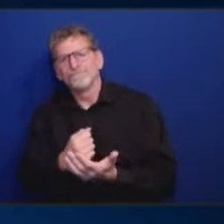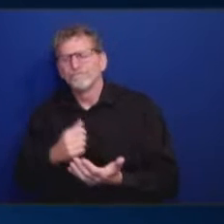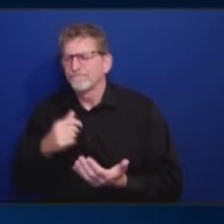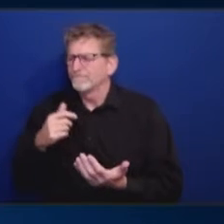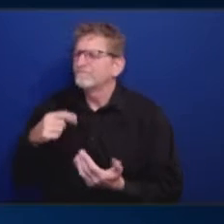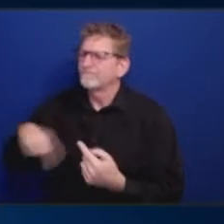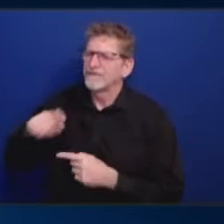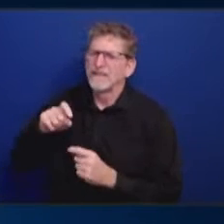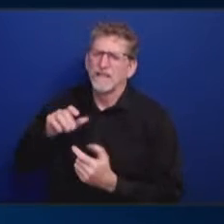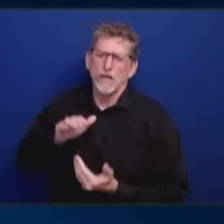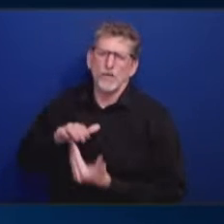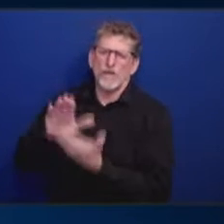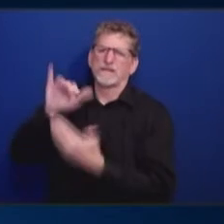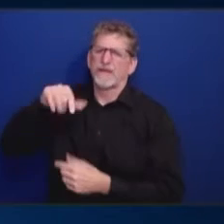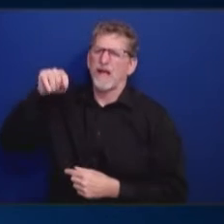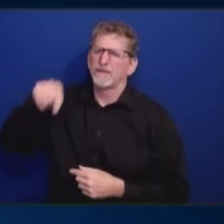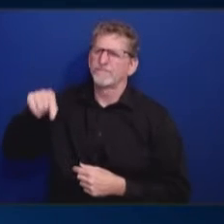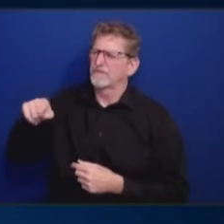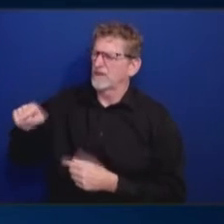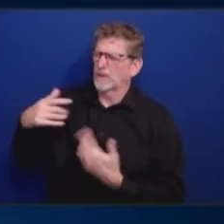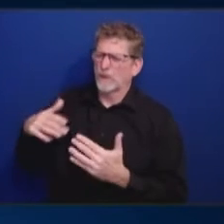today. So, next slide, please.